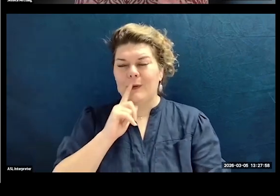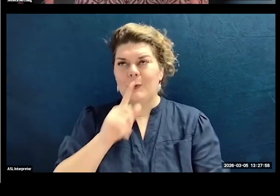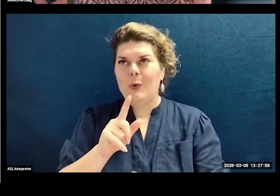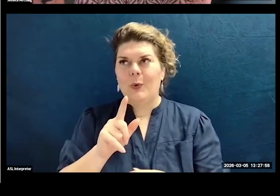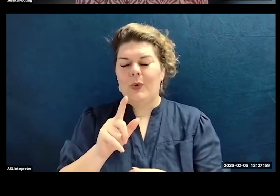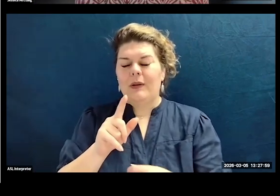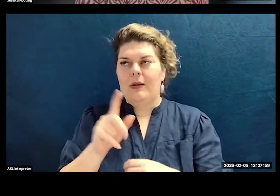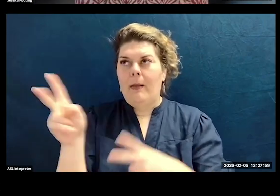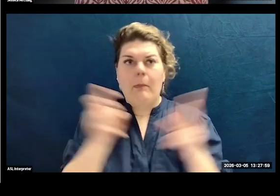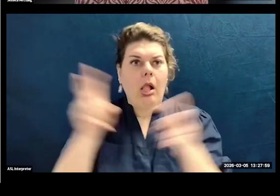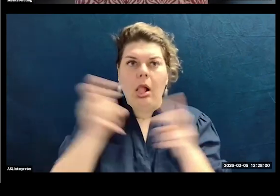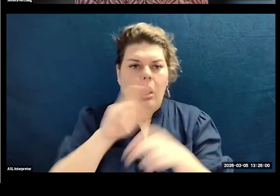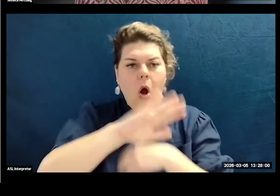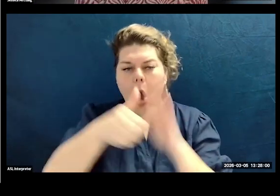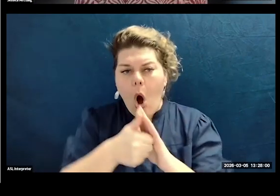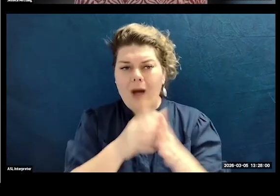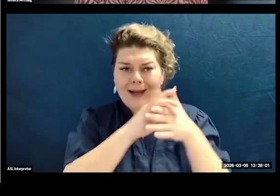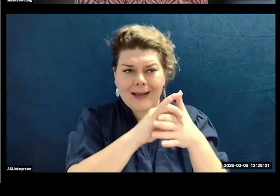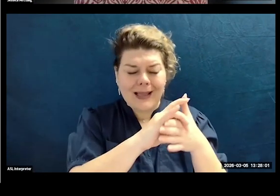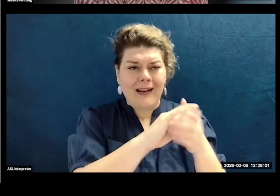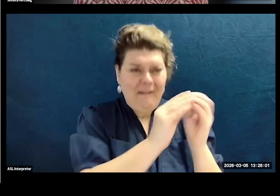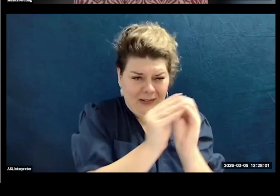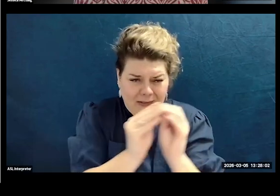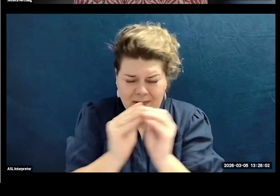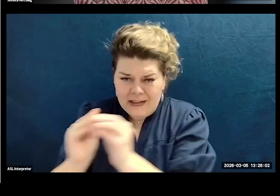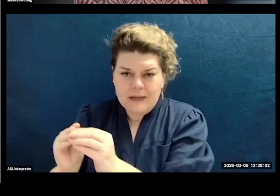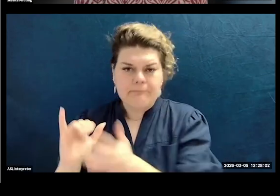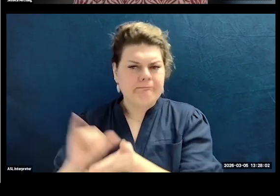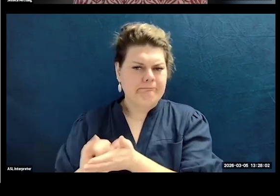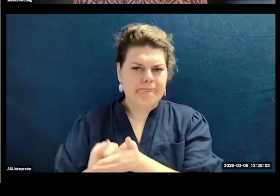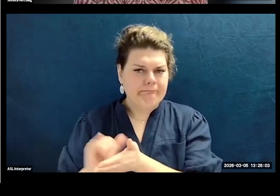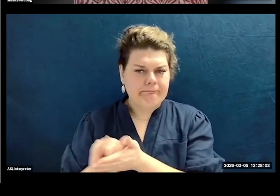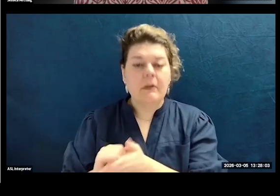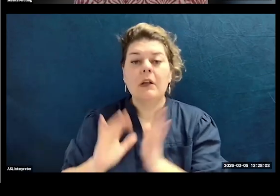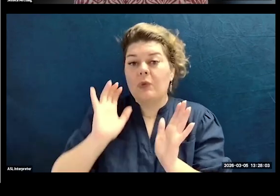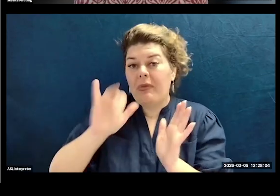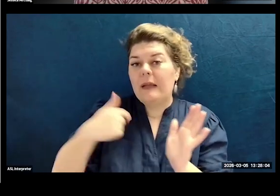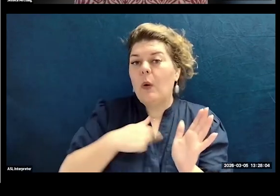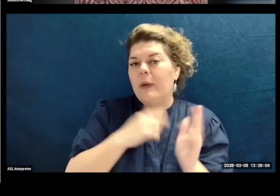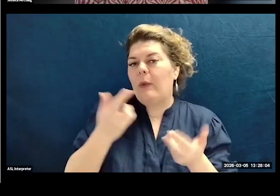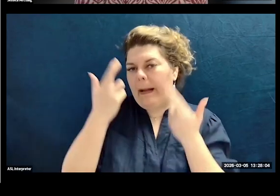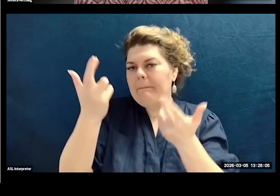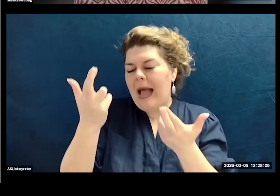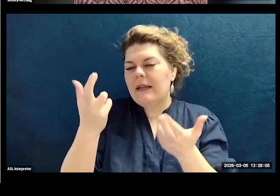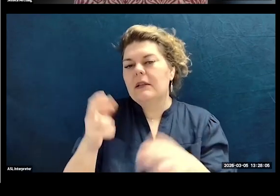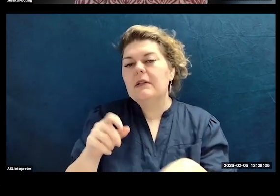and pull publisher content and remediate all of it. And so that is the method that we are recommending for giving students access